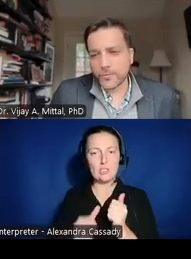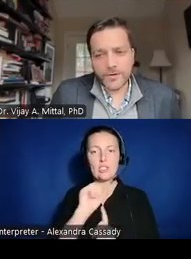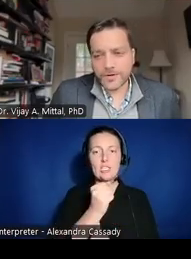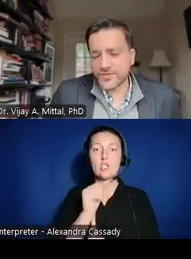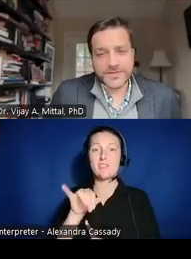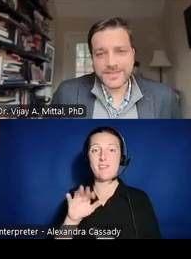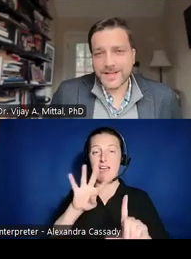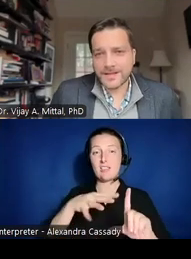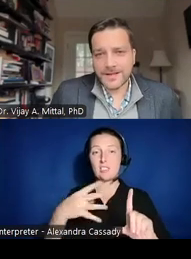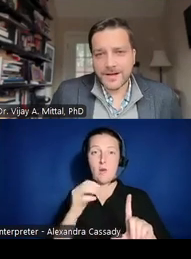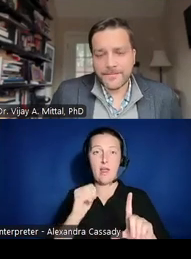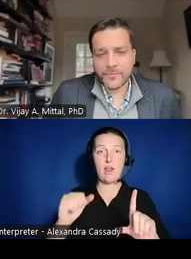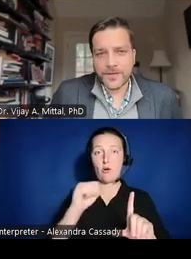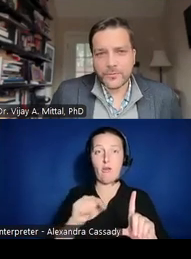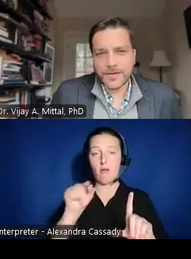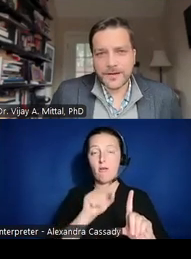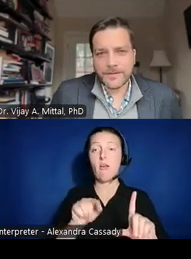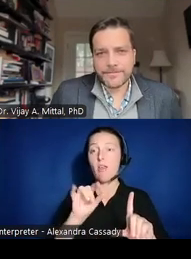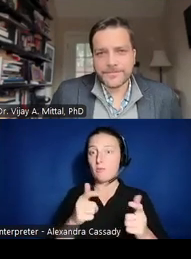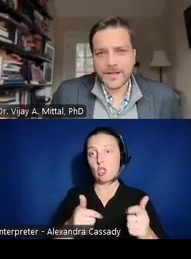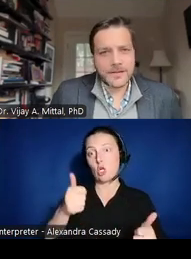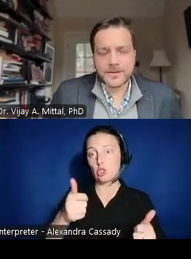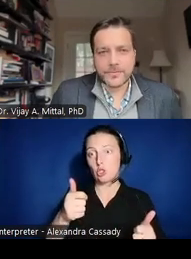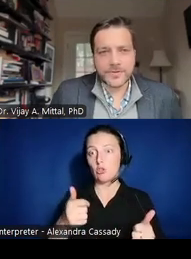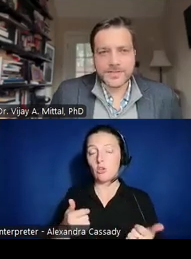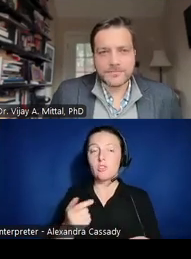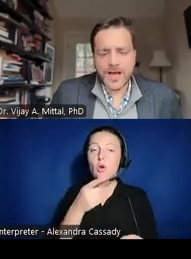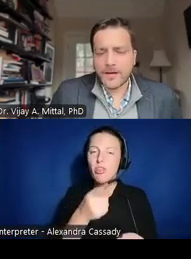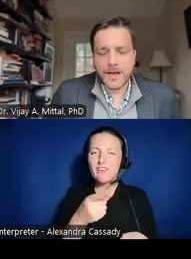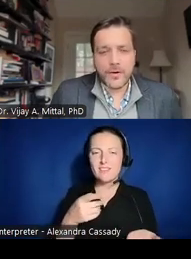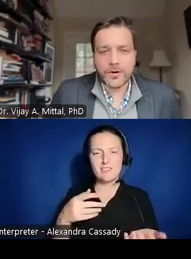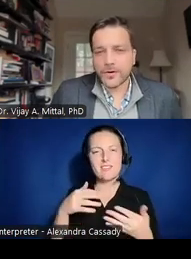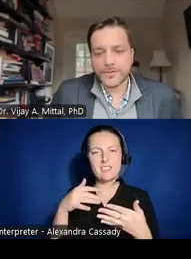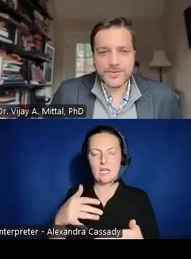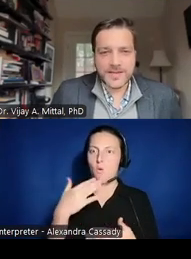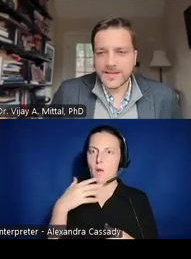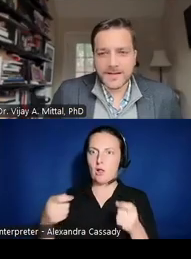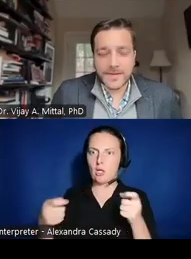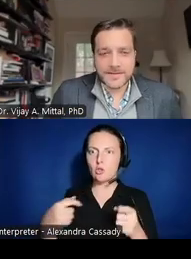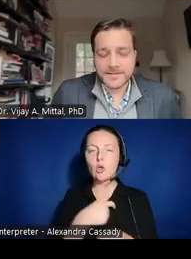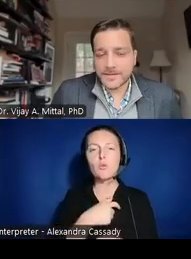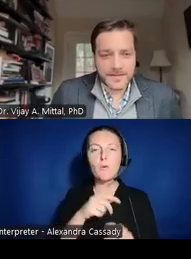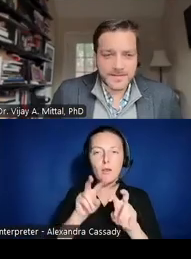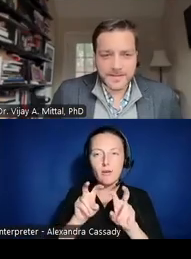a well-controlled study. Um we we um you know looked at alcohol use and cannabis and nicotine